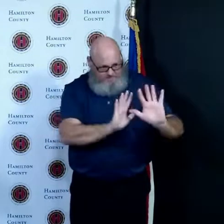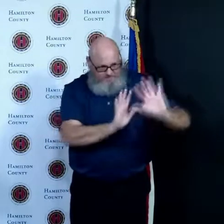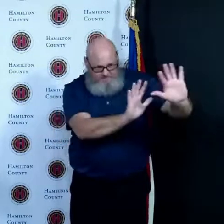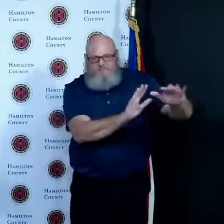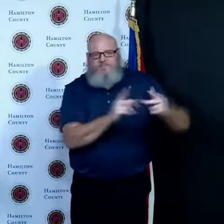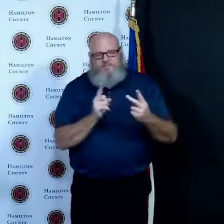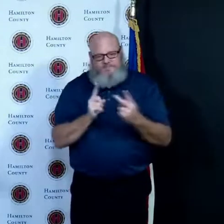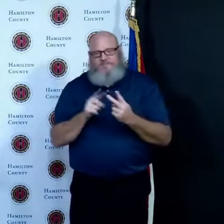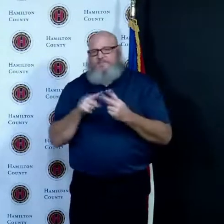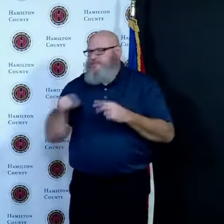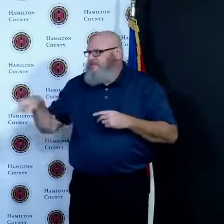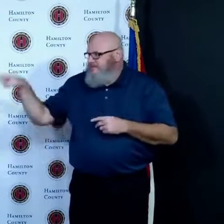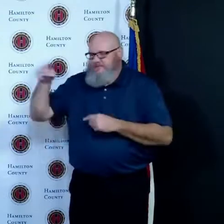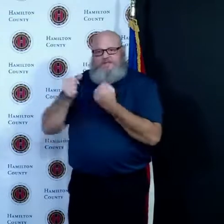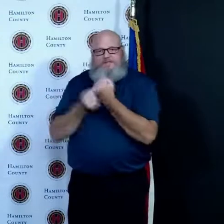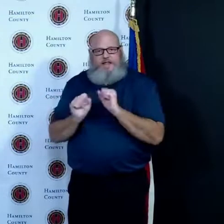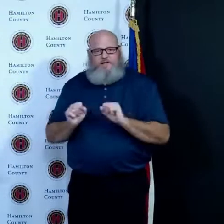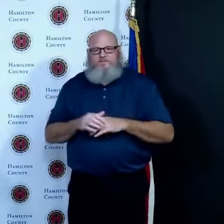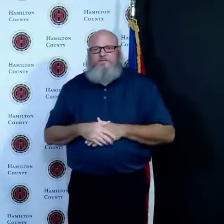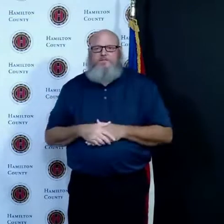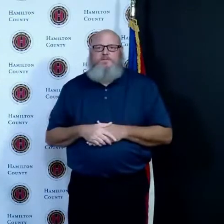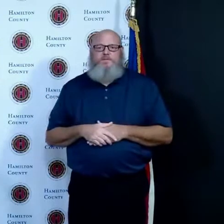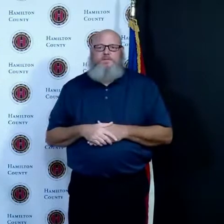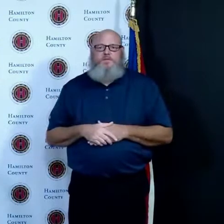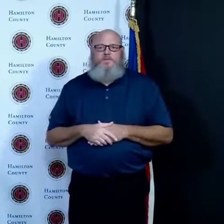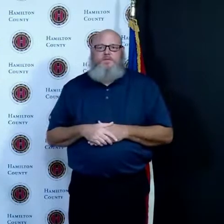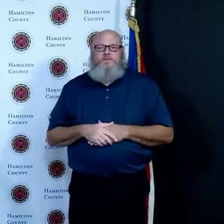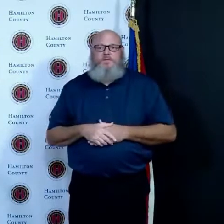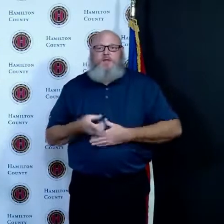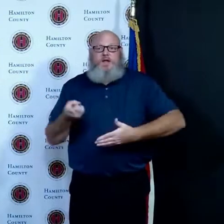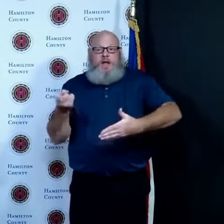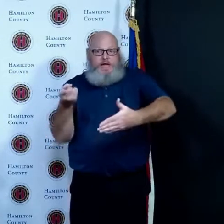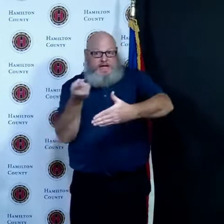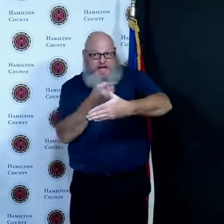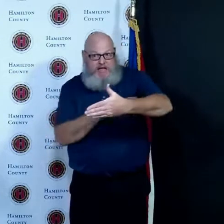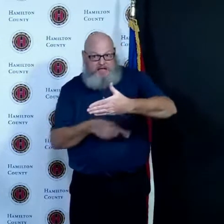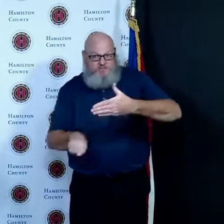and to get to get that older population the protection that they need against this virus